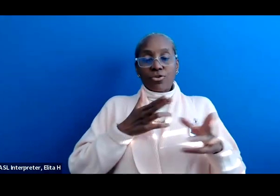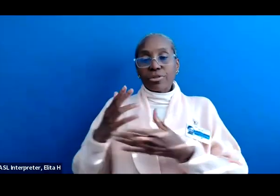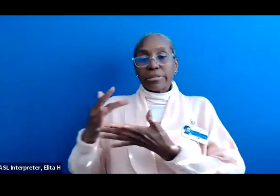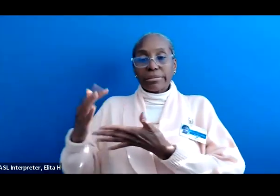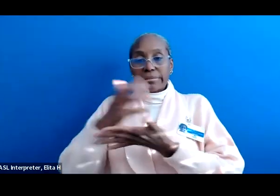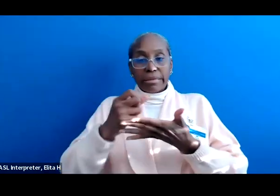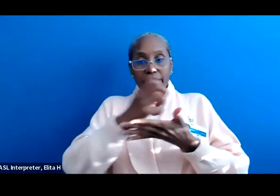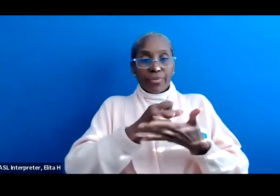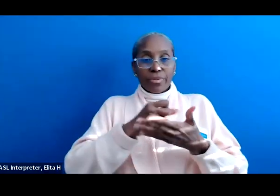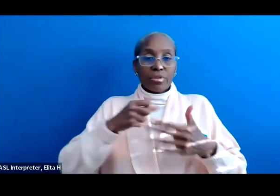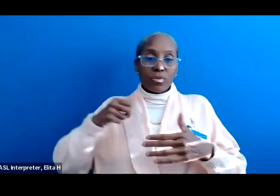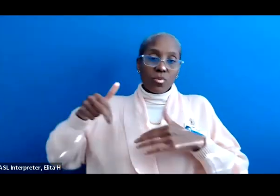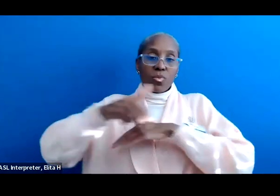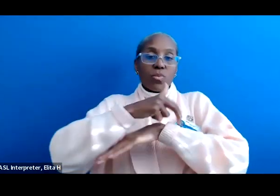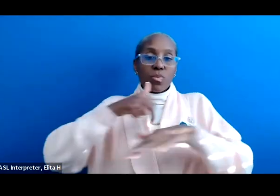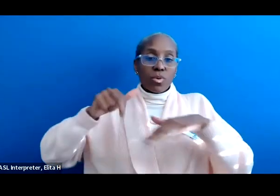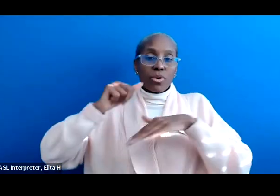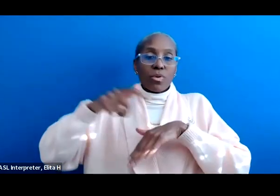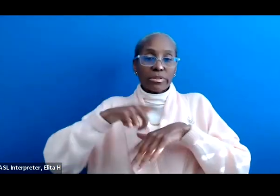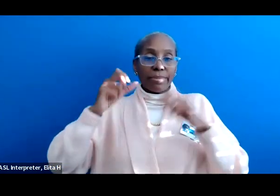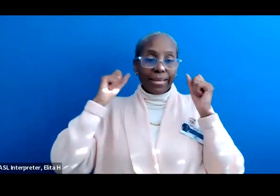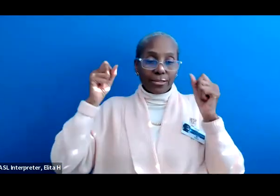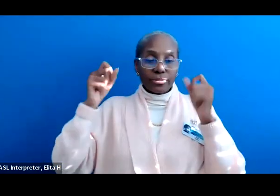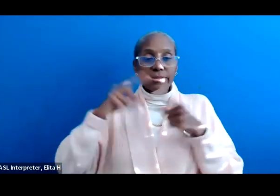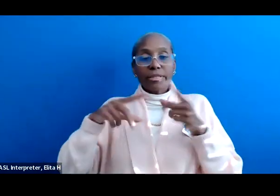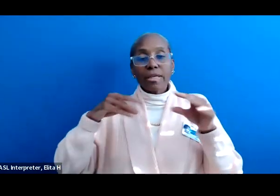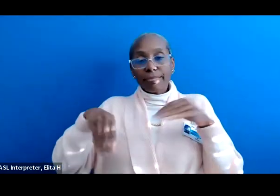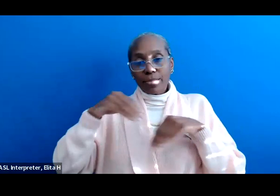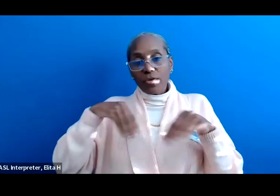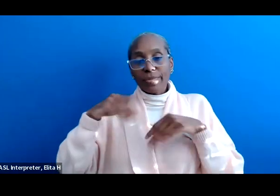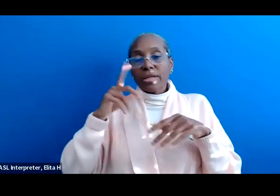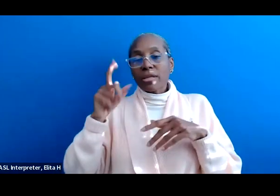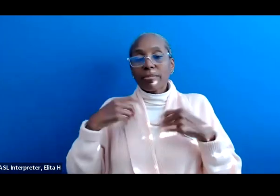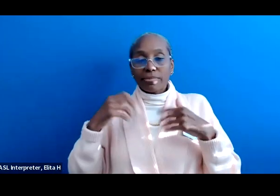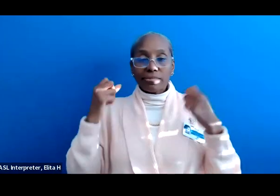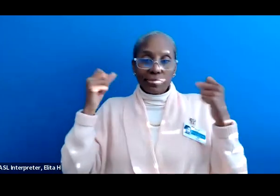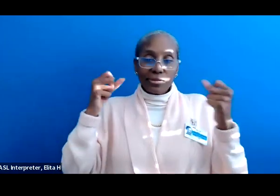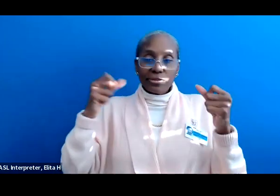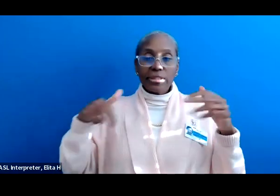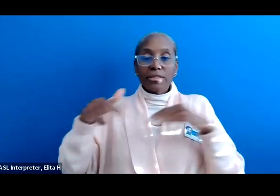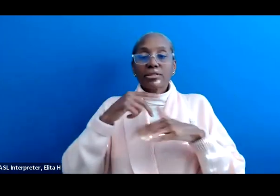They were walking all the time. They had exercise, they had movement. You have to have that exercise to help your bowel move.